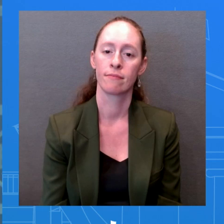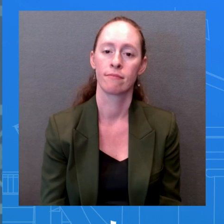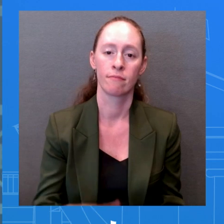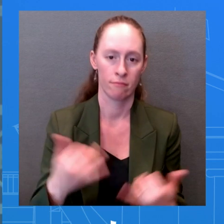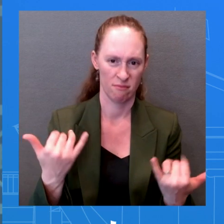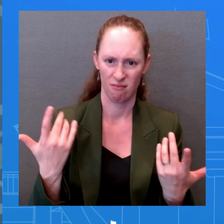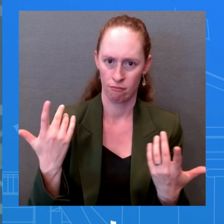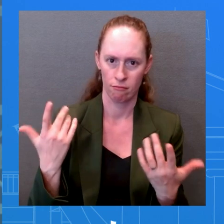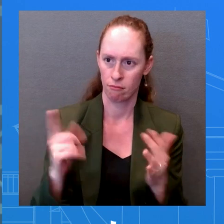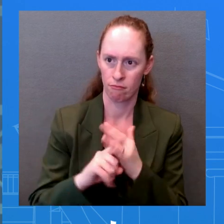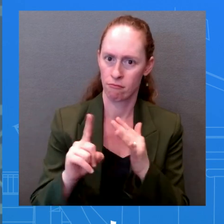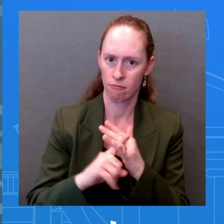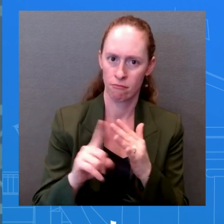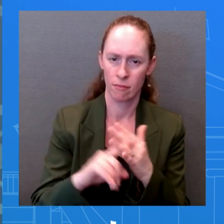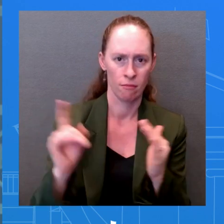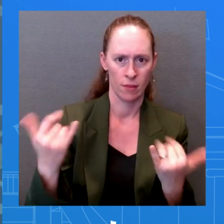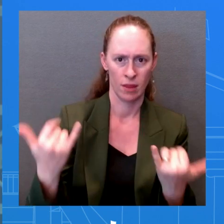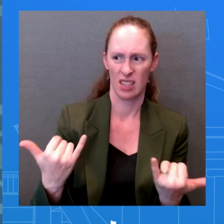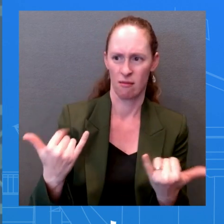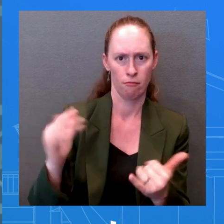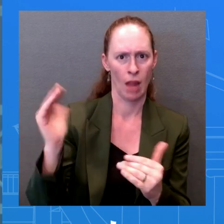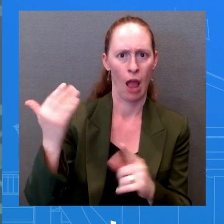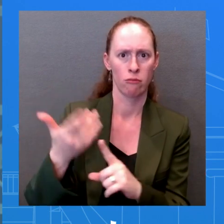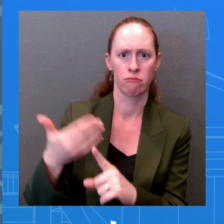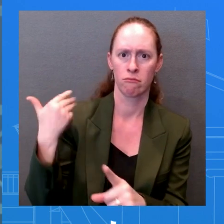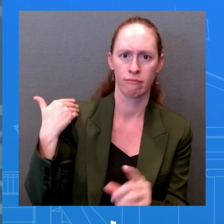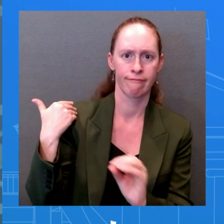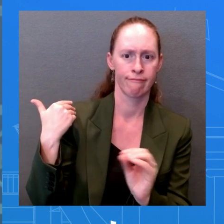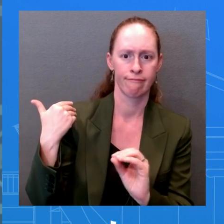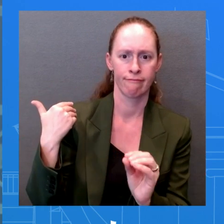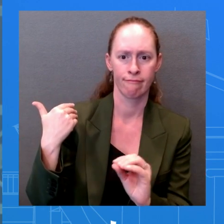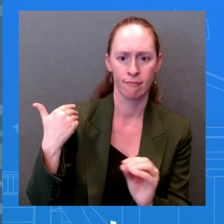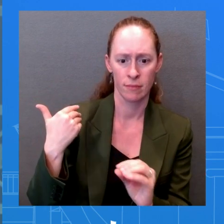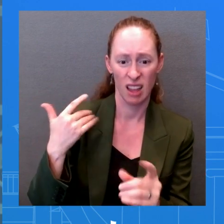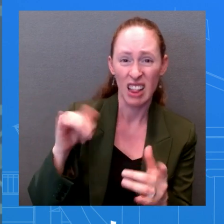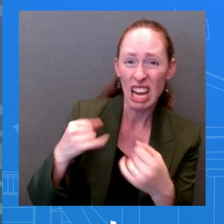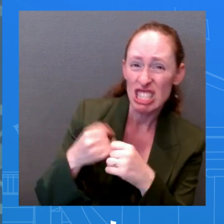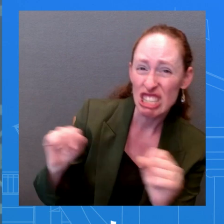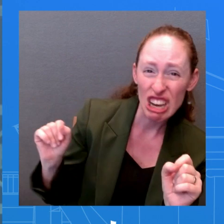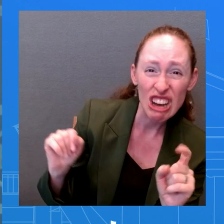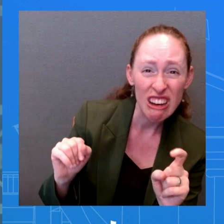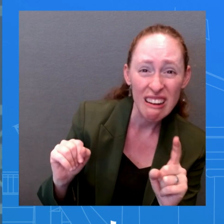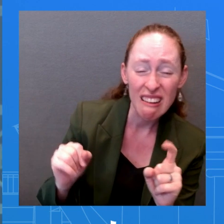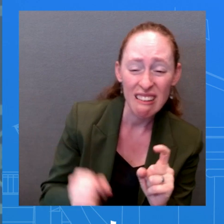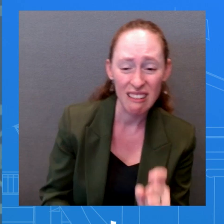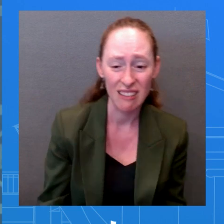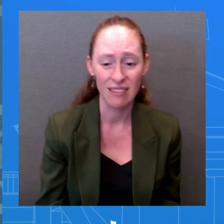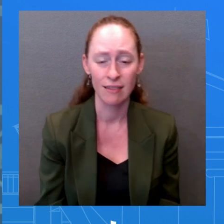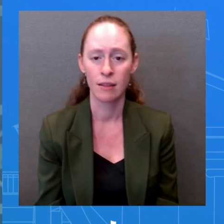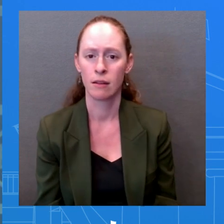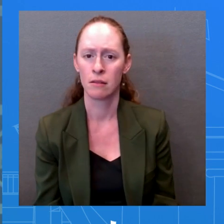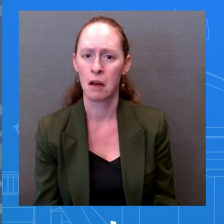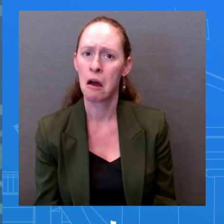The Press: Is the border secure, Karine? Ms. Jean-Pierre: -- that we have been doing. The Press: Is the border secure? Ms. Jean-Pierre: I'm just going to refer back to the Vice President. We agree with her.